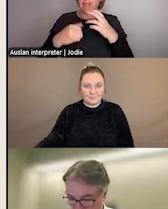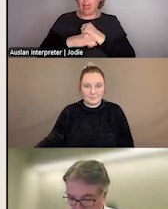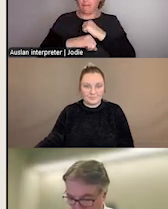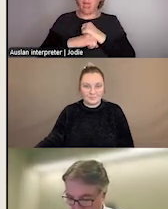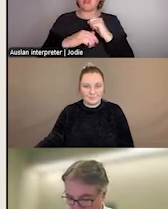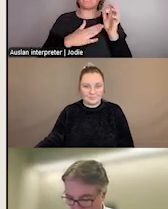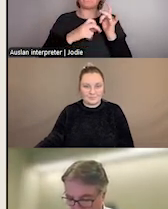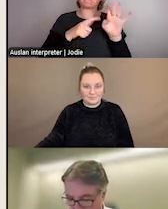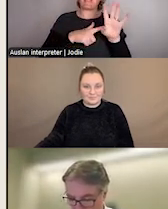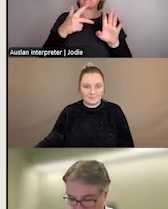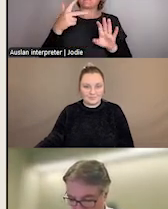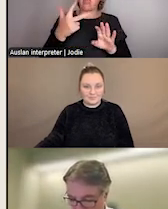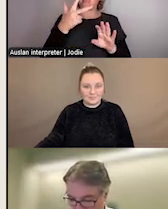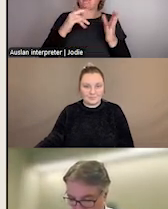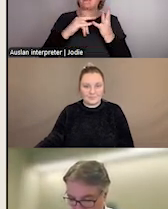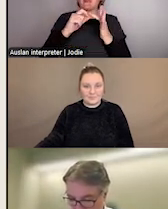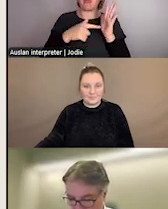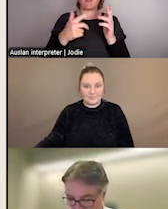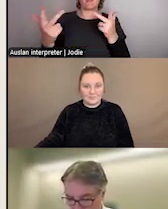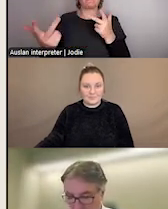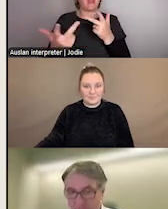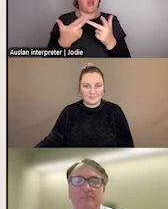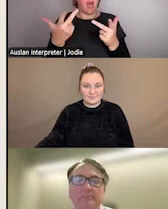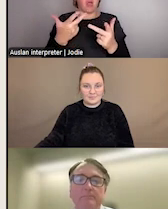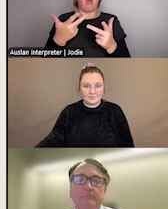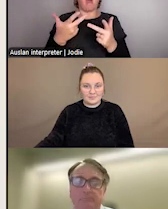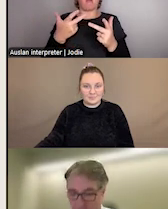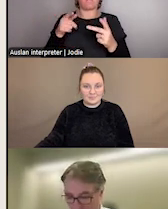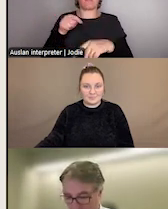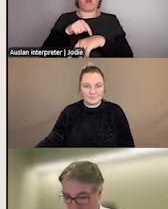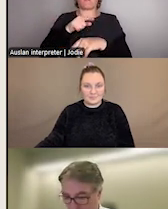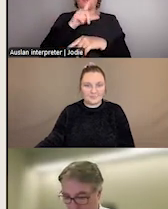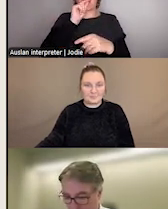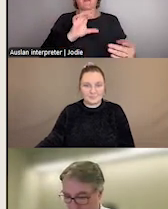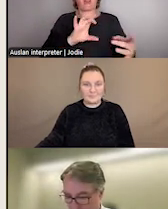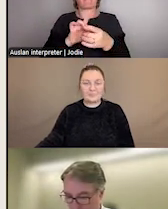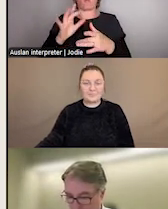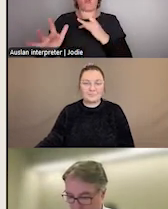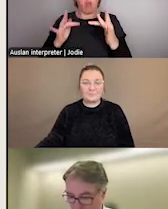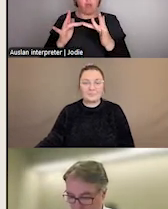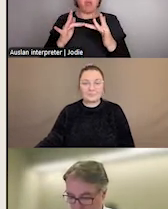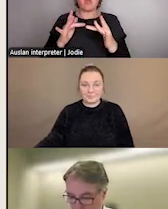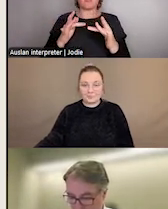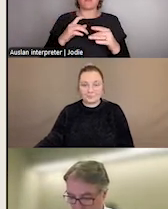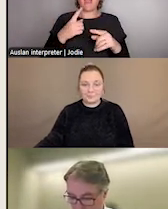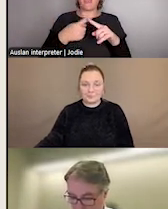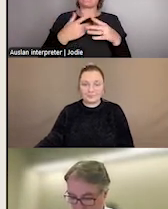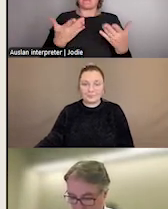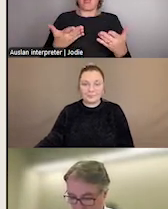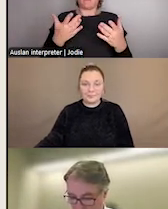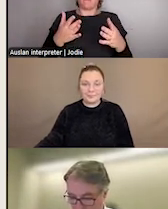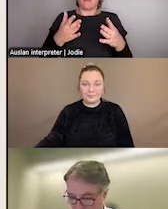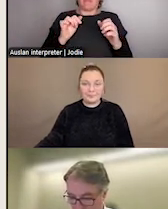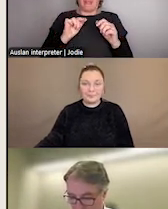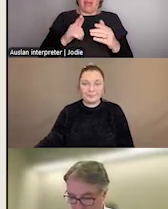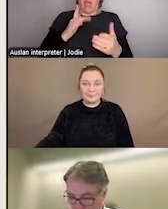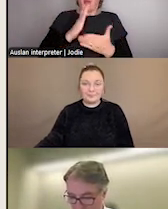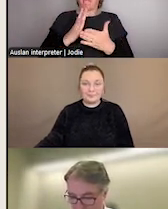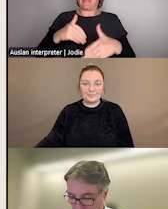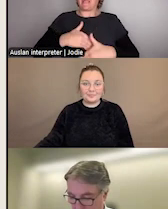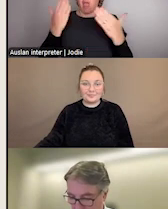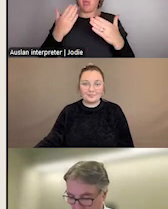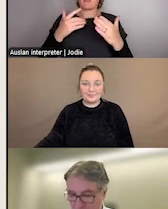eight September is another chance to prepare. And then AusArts Day is Thursday,